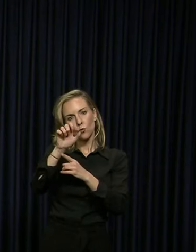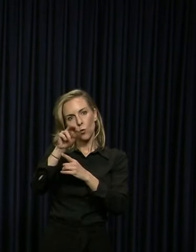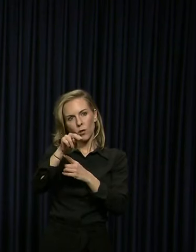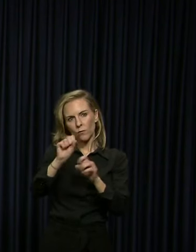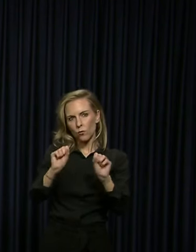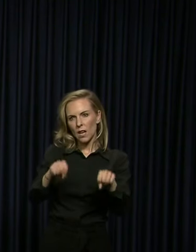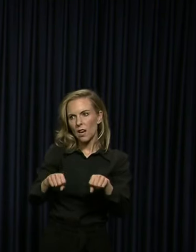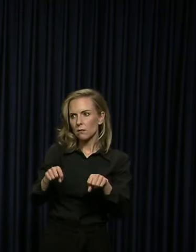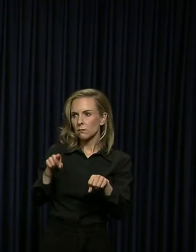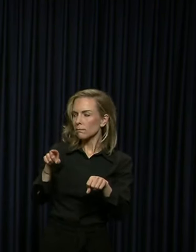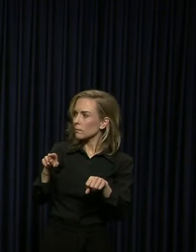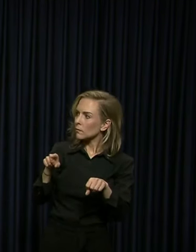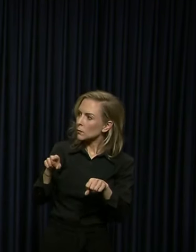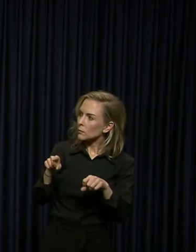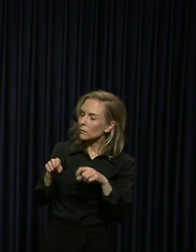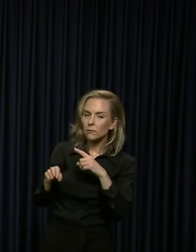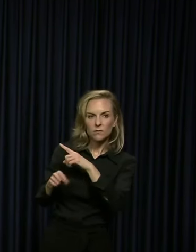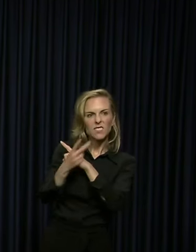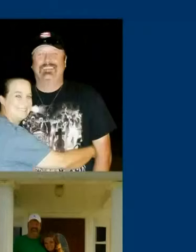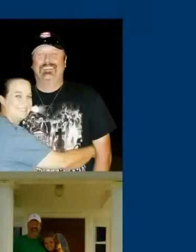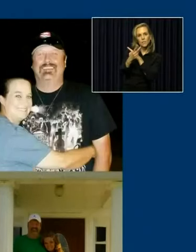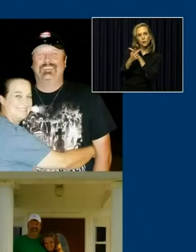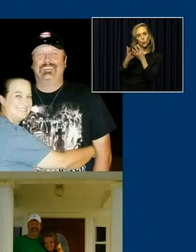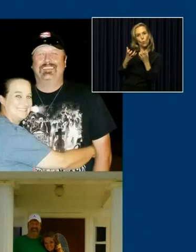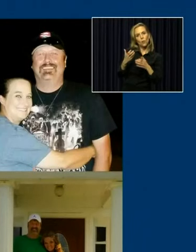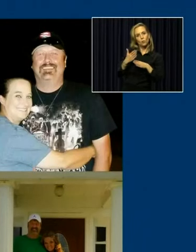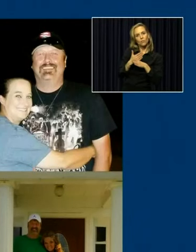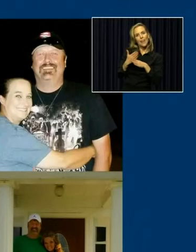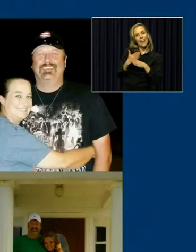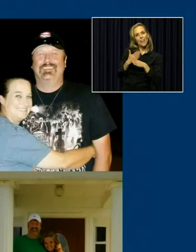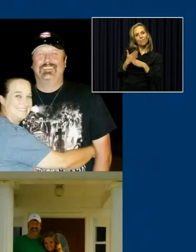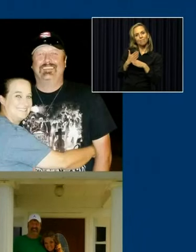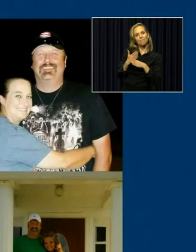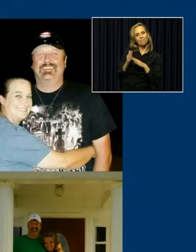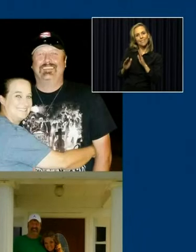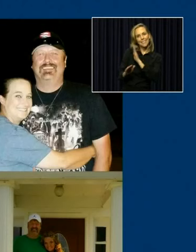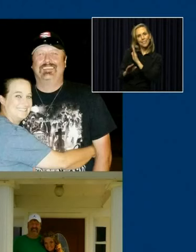AN AMAZING PERSON, LOVED BY HIS